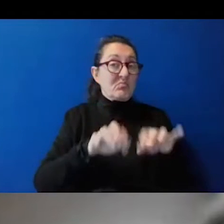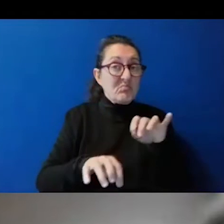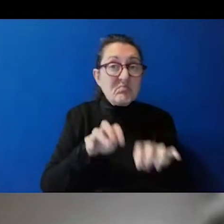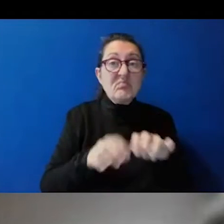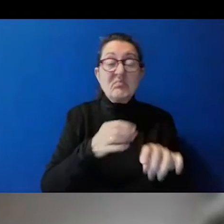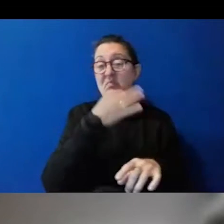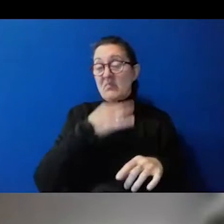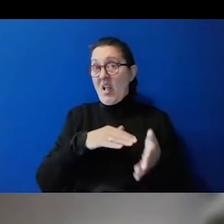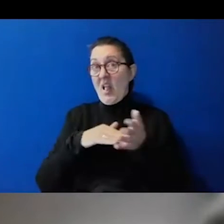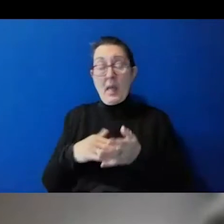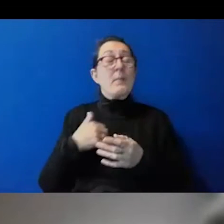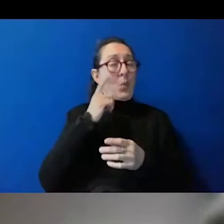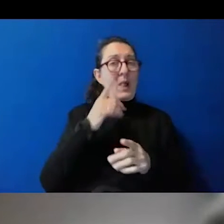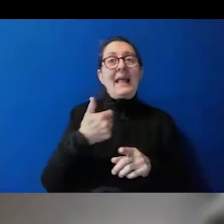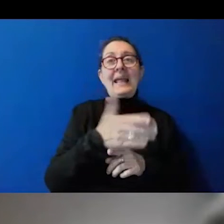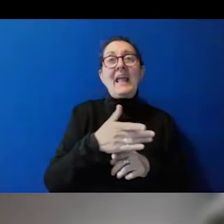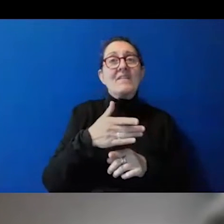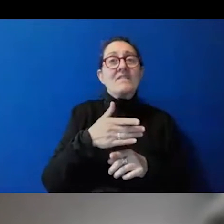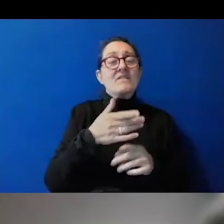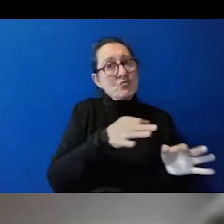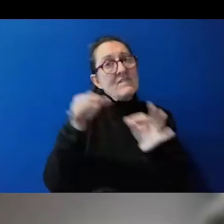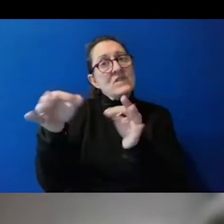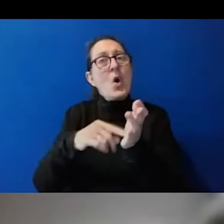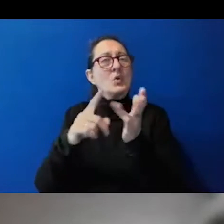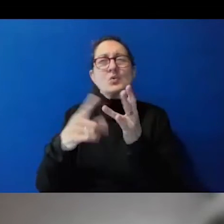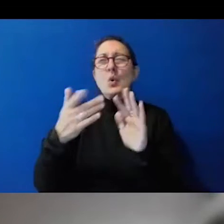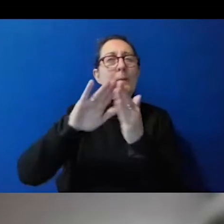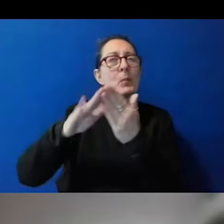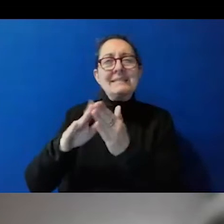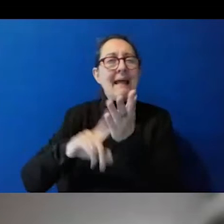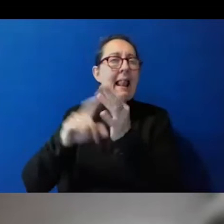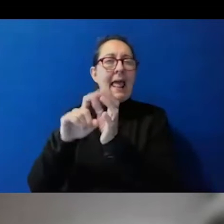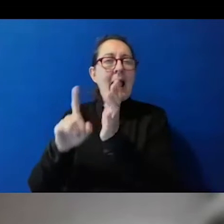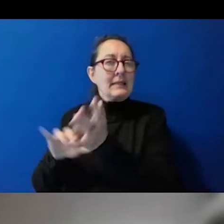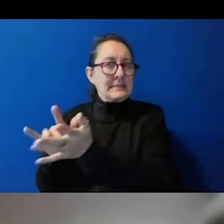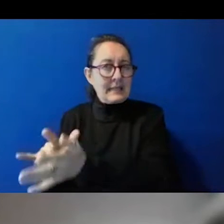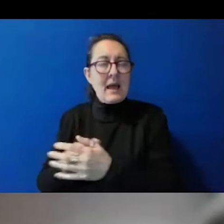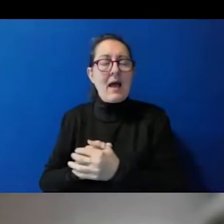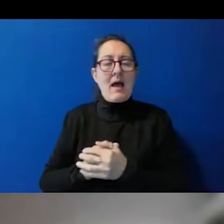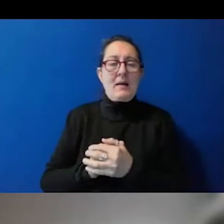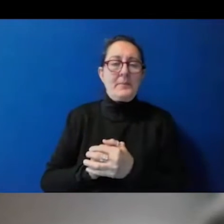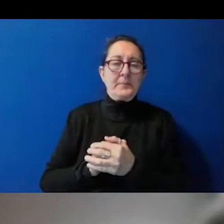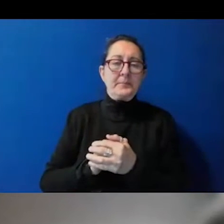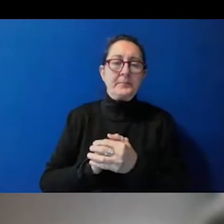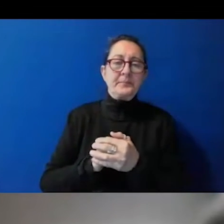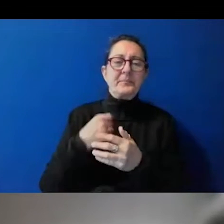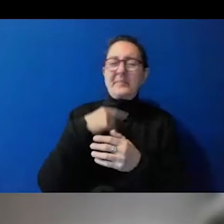that may provide non-legal help and this is done using our uh database of uh approved trusted uh